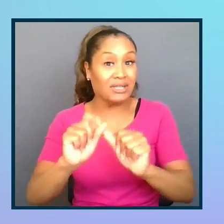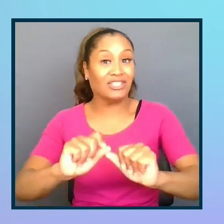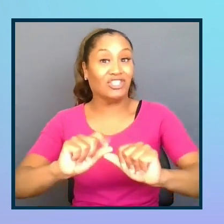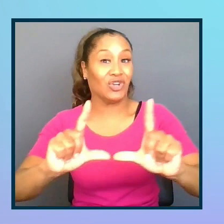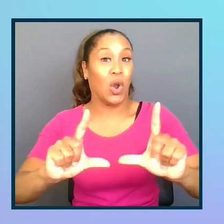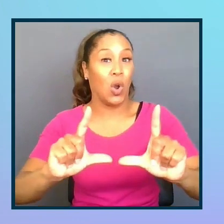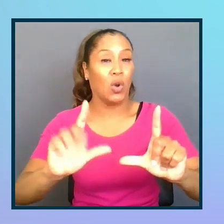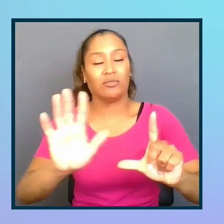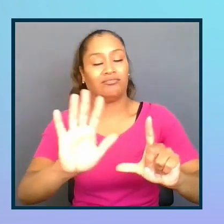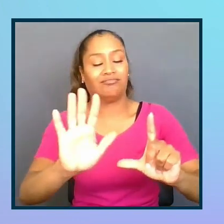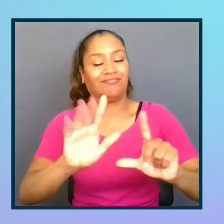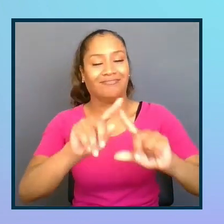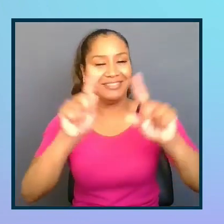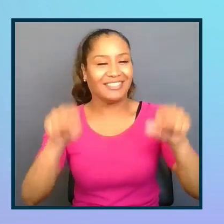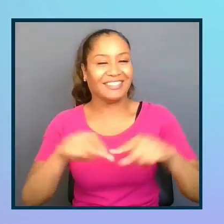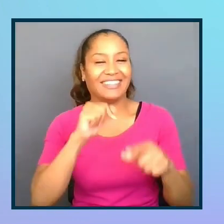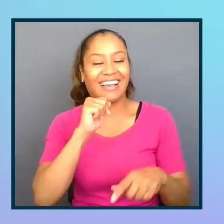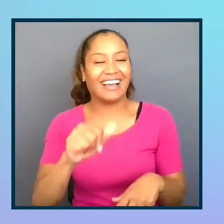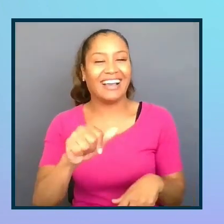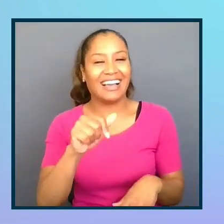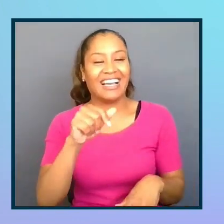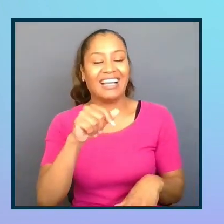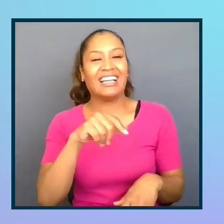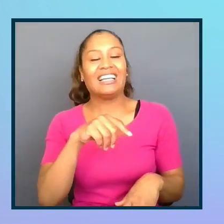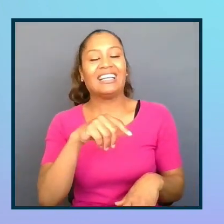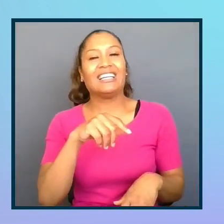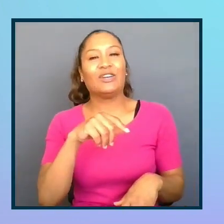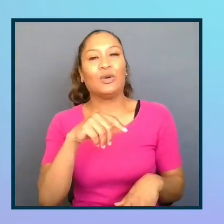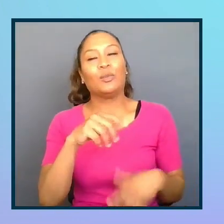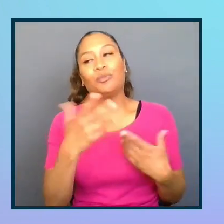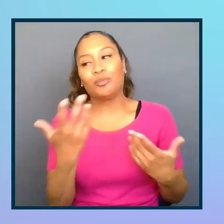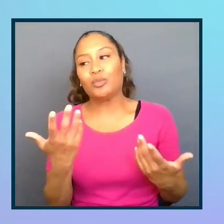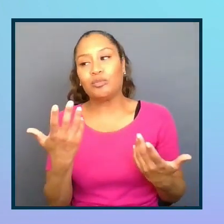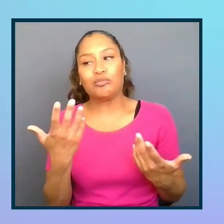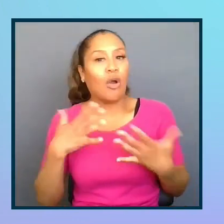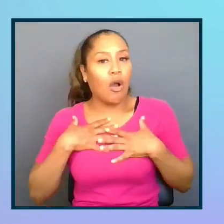So we would expect that when that is shown,